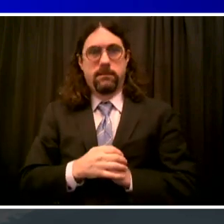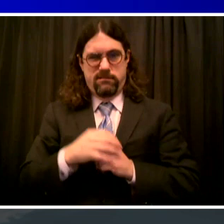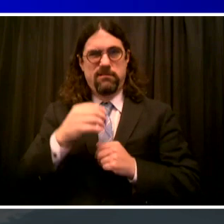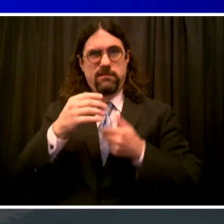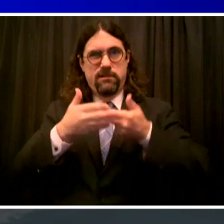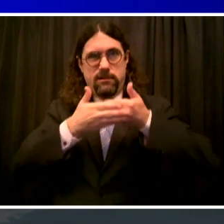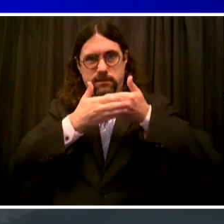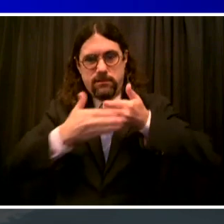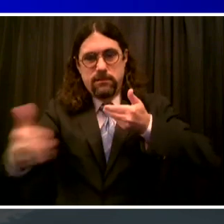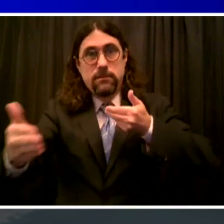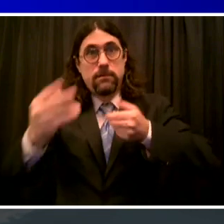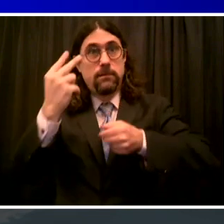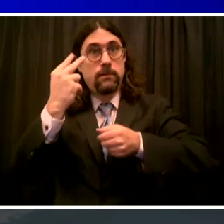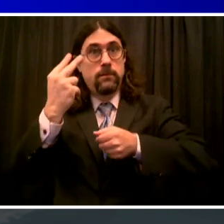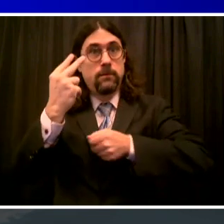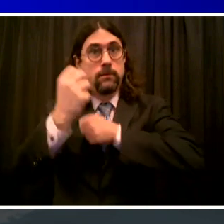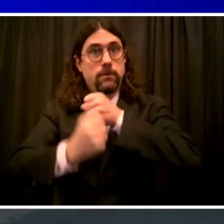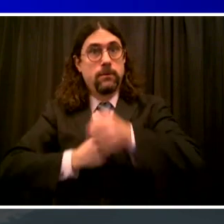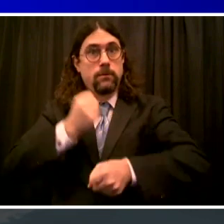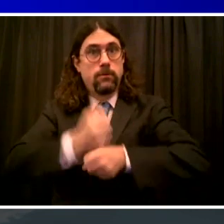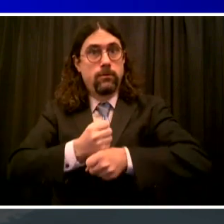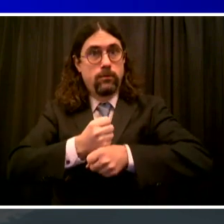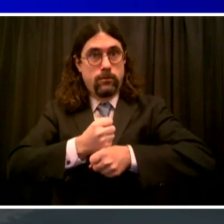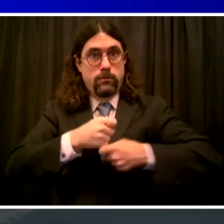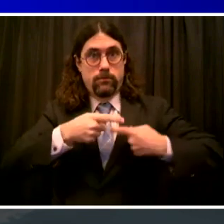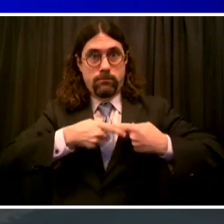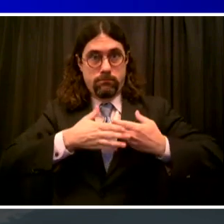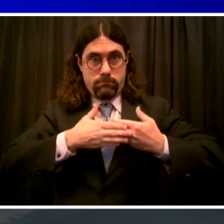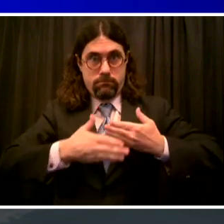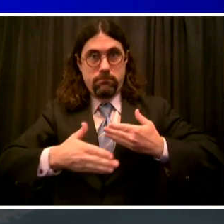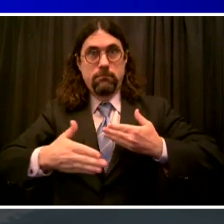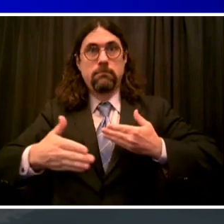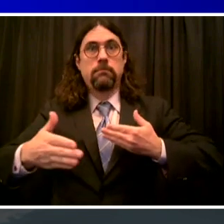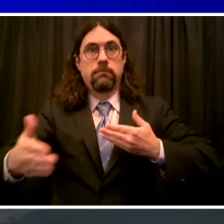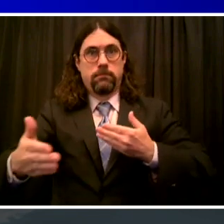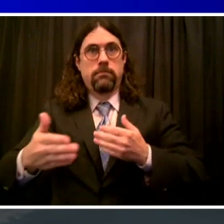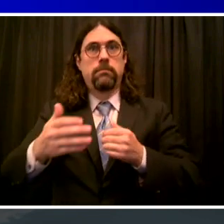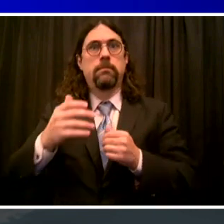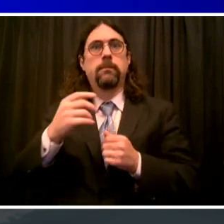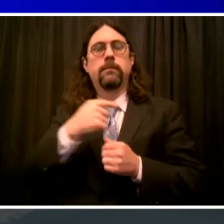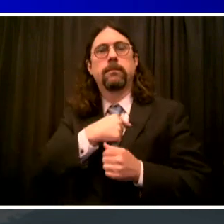TWO YERAS. AND IT REALLY DEFINES CLEARLY